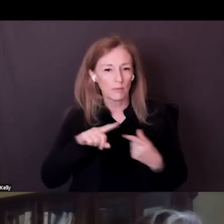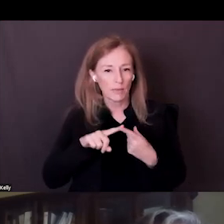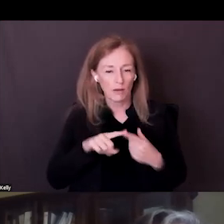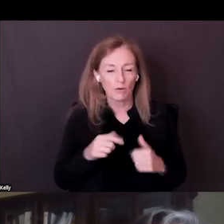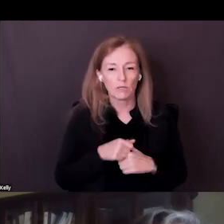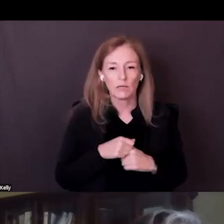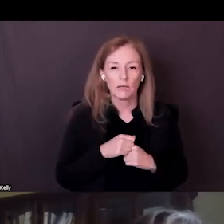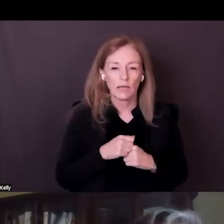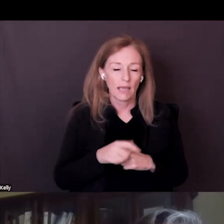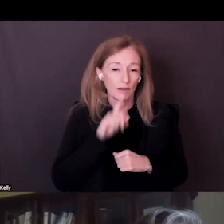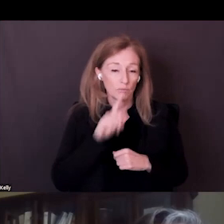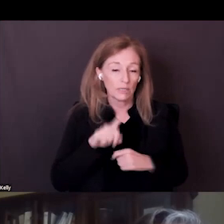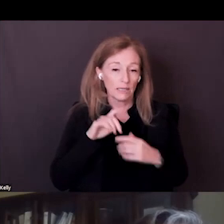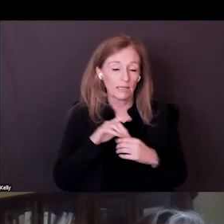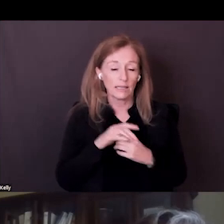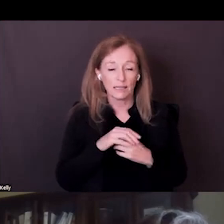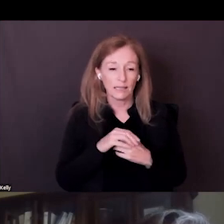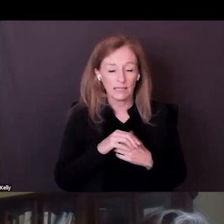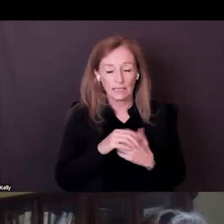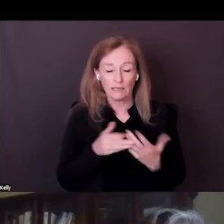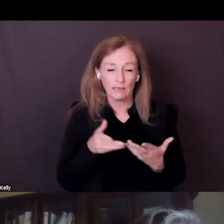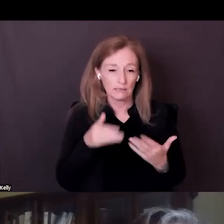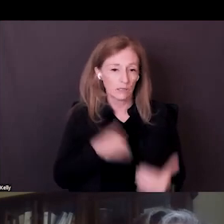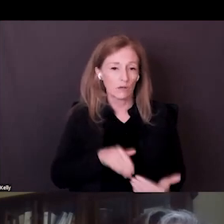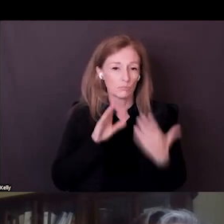IS REALLY A OPPORTUNITY FOR BEHAVIORAL HEALTH ORGANIZATIONS TO PARTNER WITH